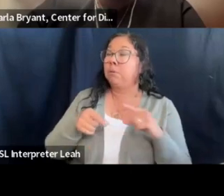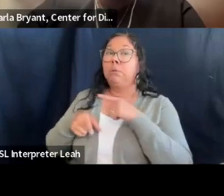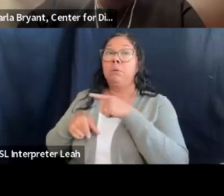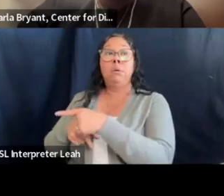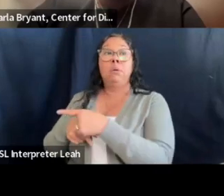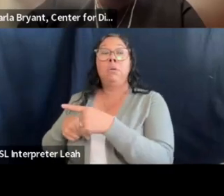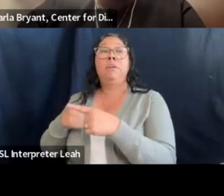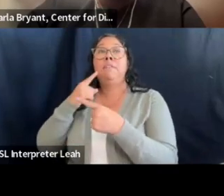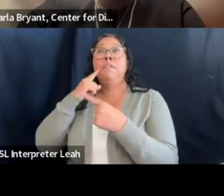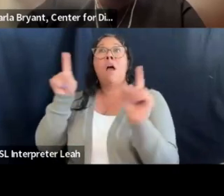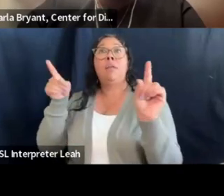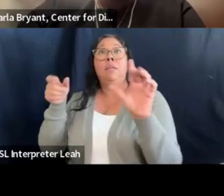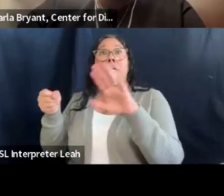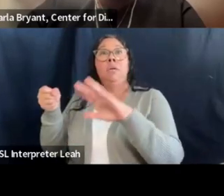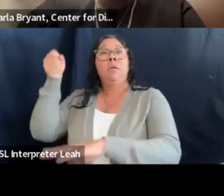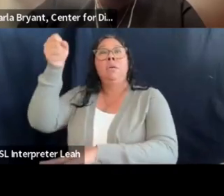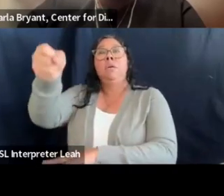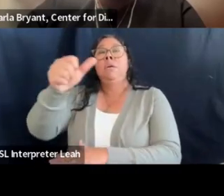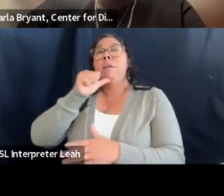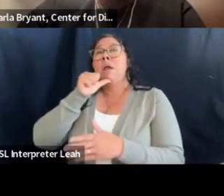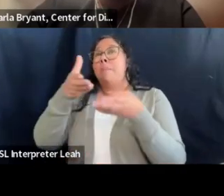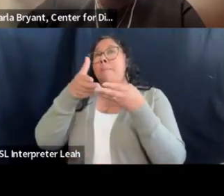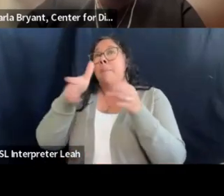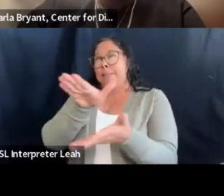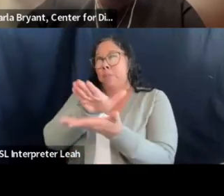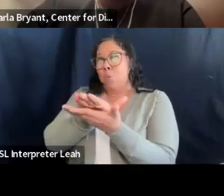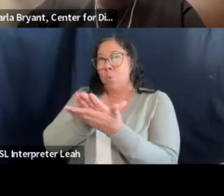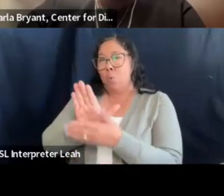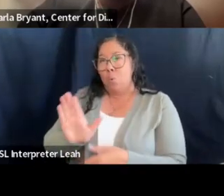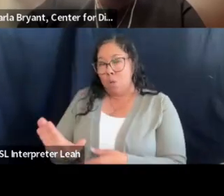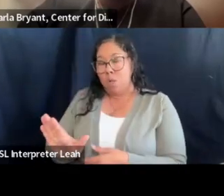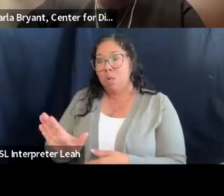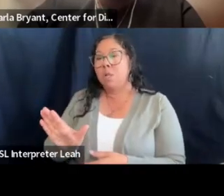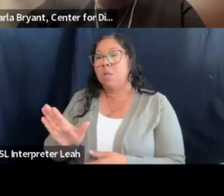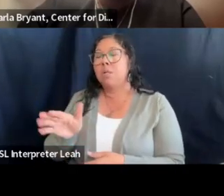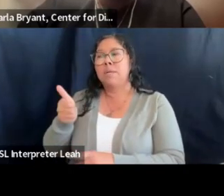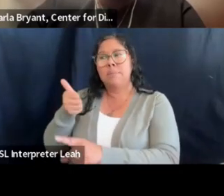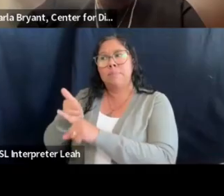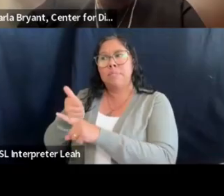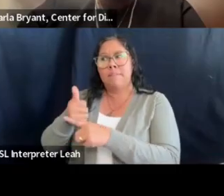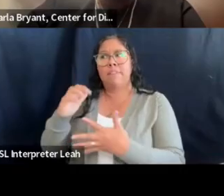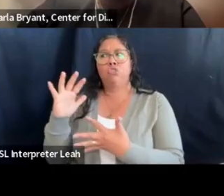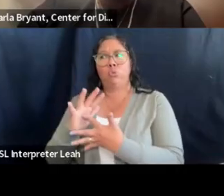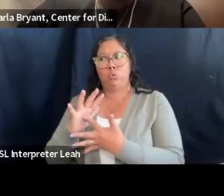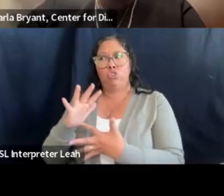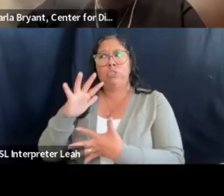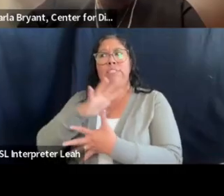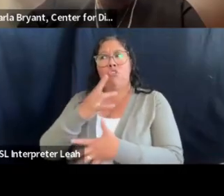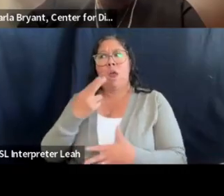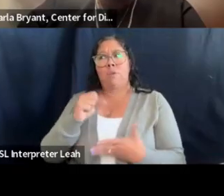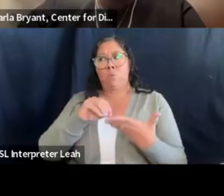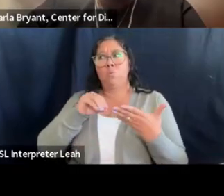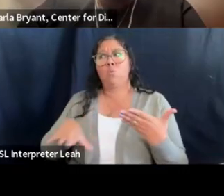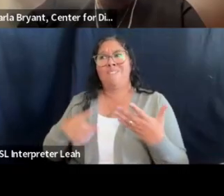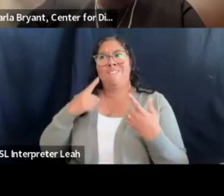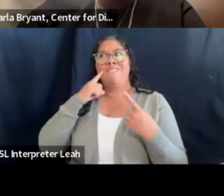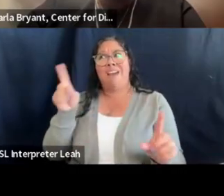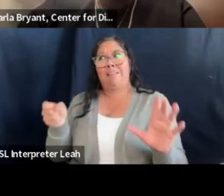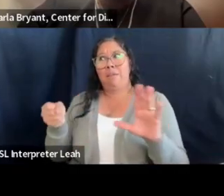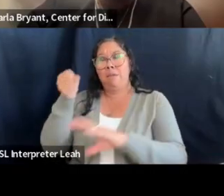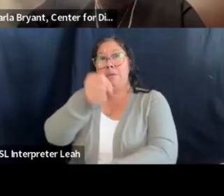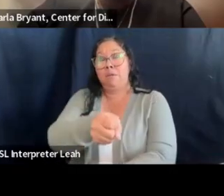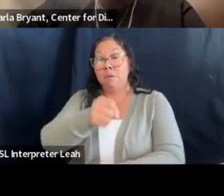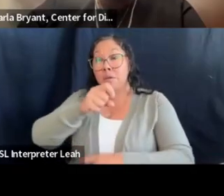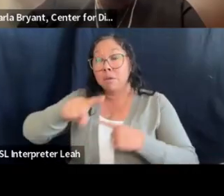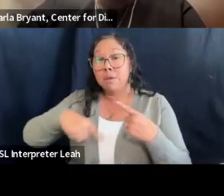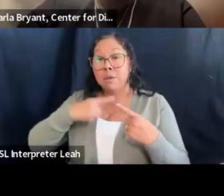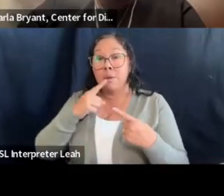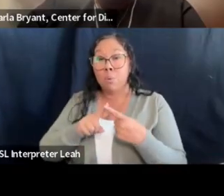placed in a nonpublic school uh in junior as a junior senior high school students when his his